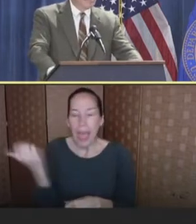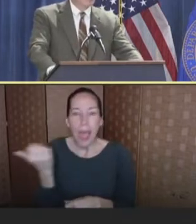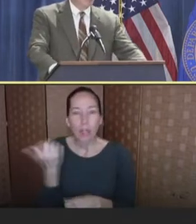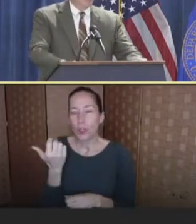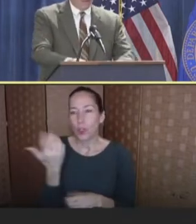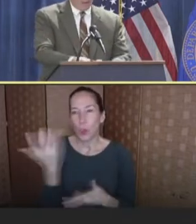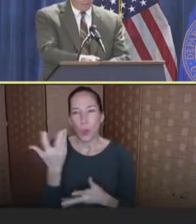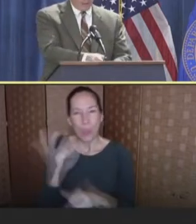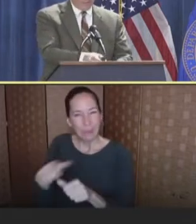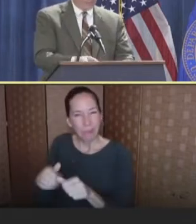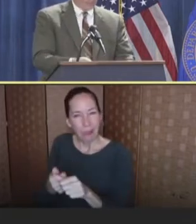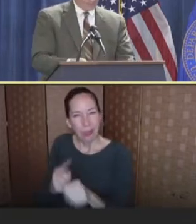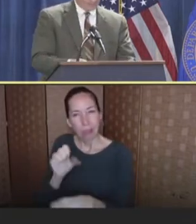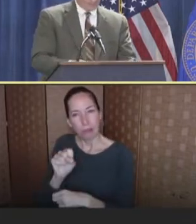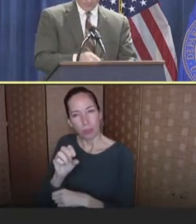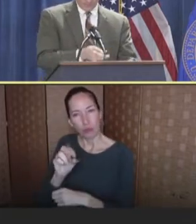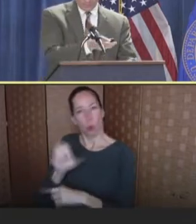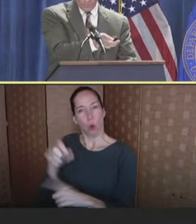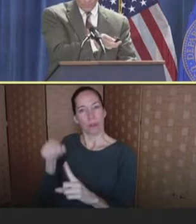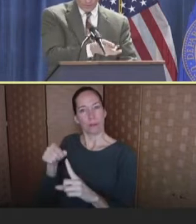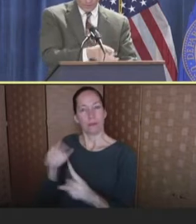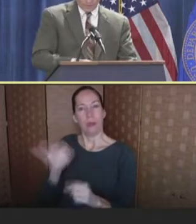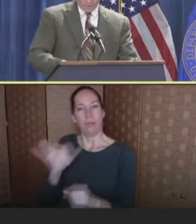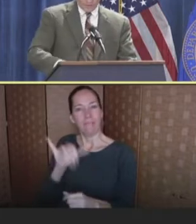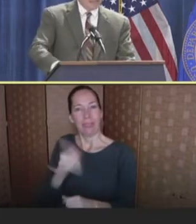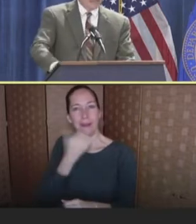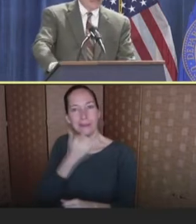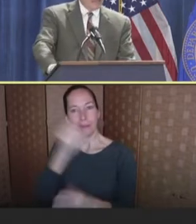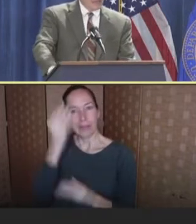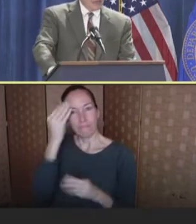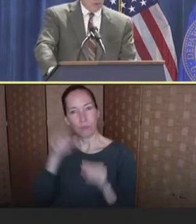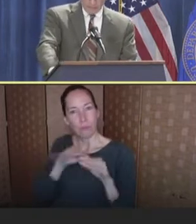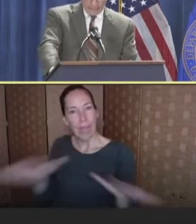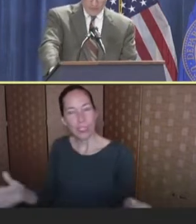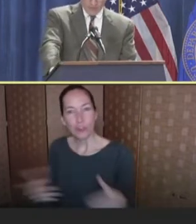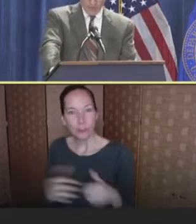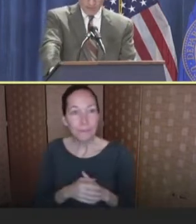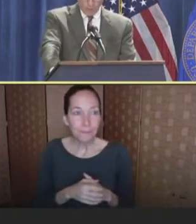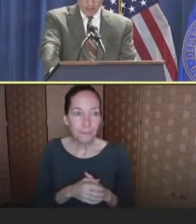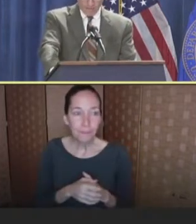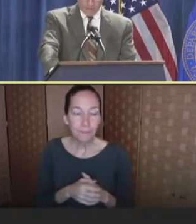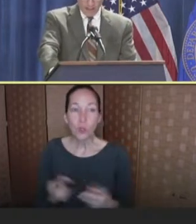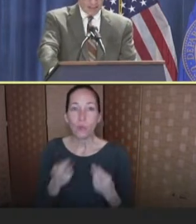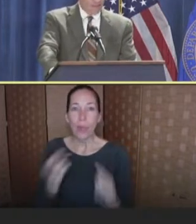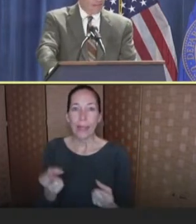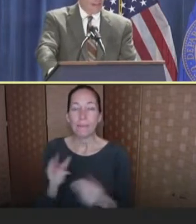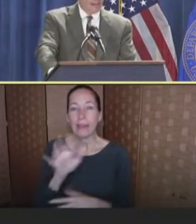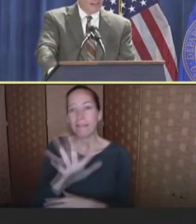how they operate. Recommendation 5.5.